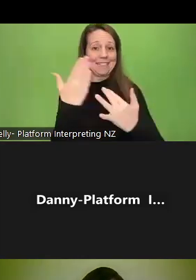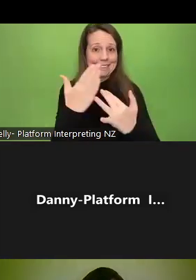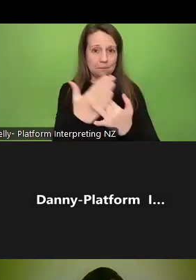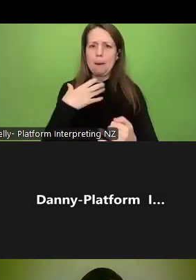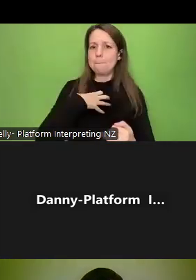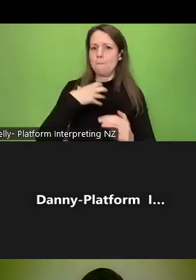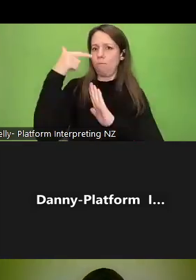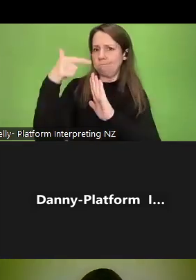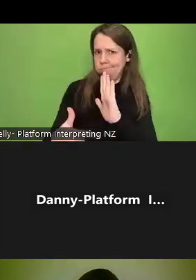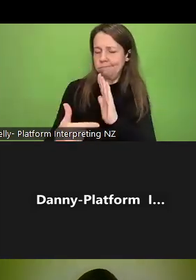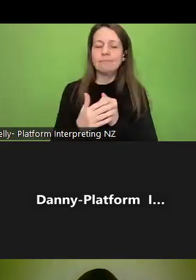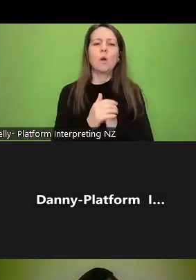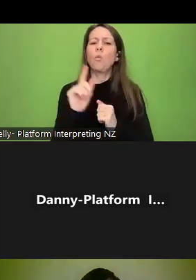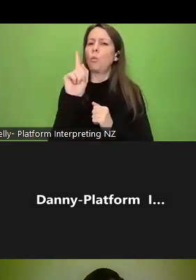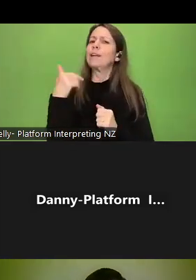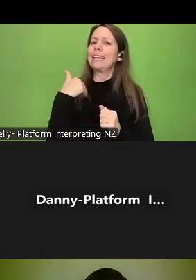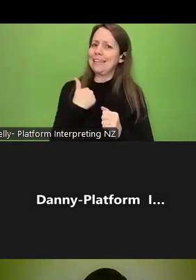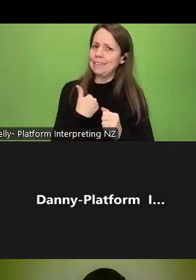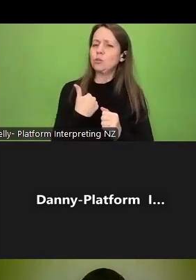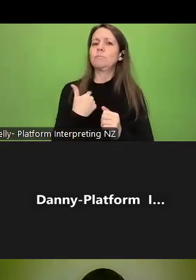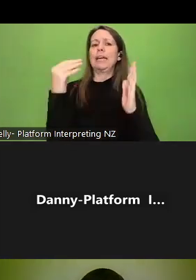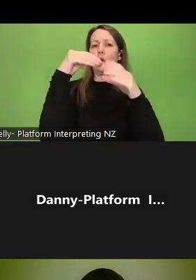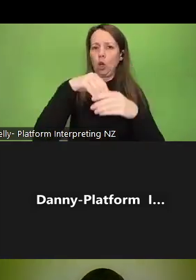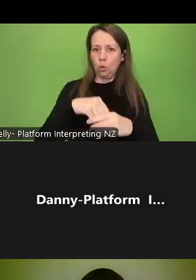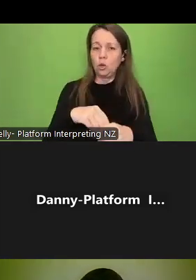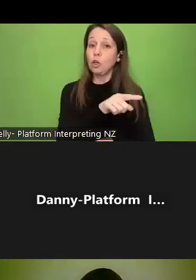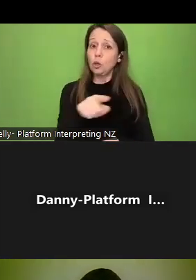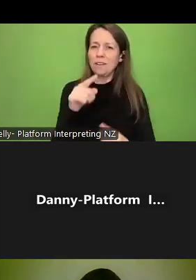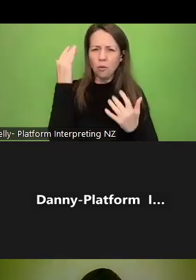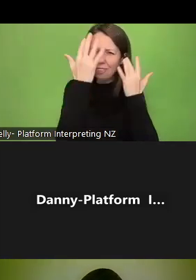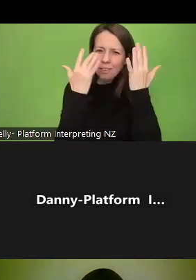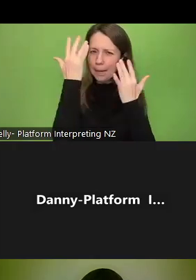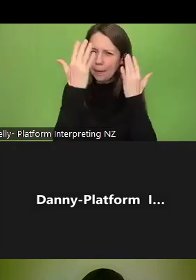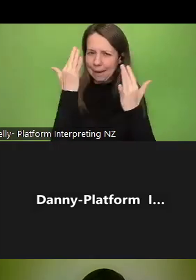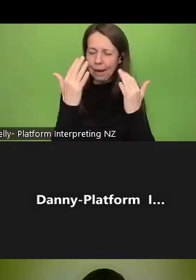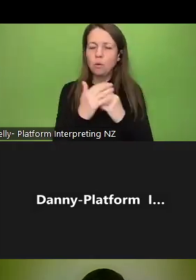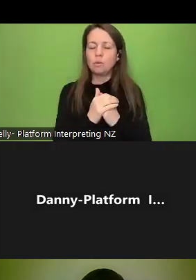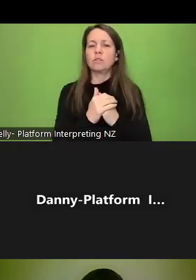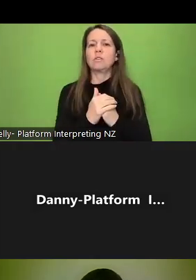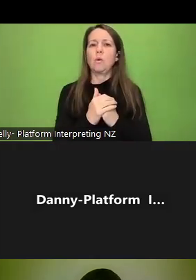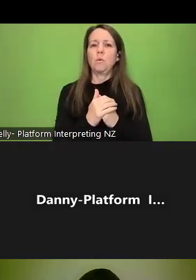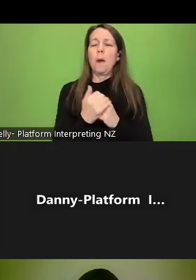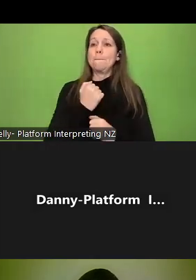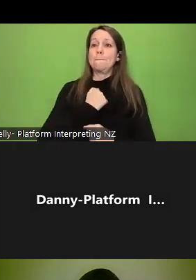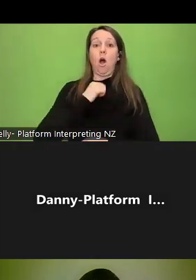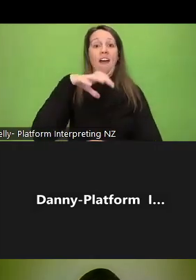what needs to be included, and what you need to be thinking about when you're thinking about, how do I describe my venue accessibility?